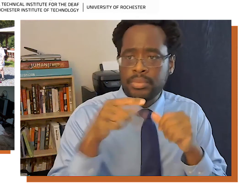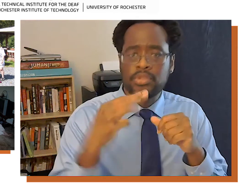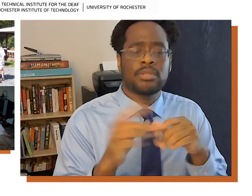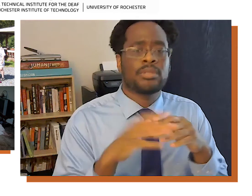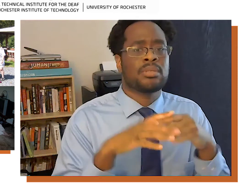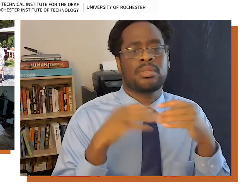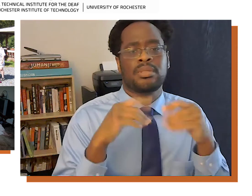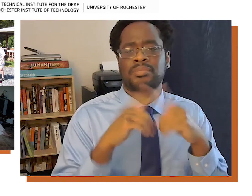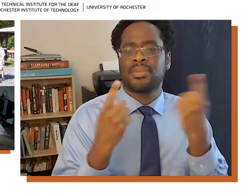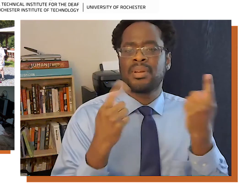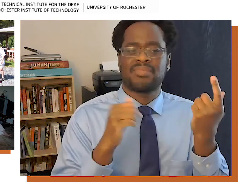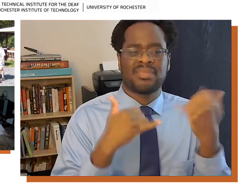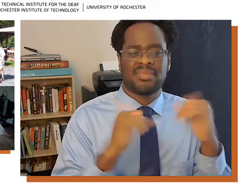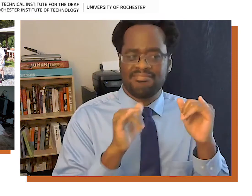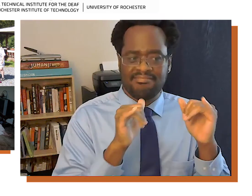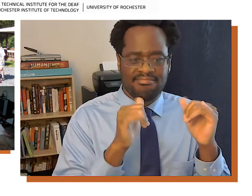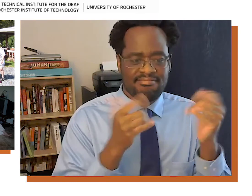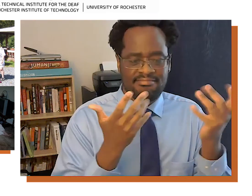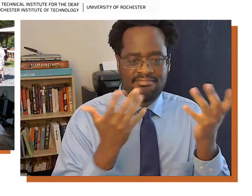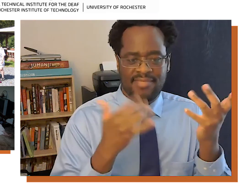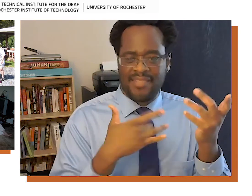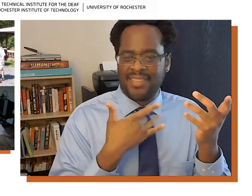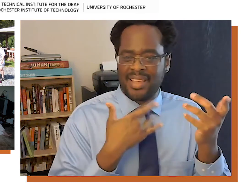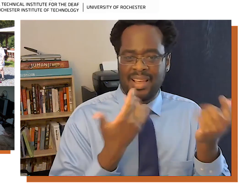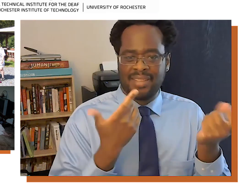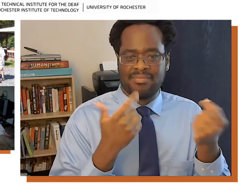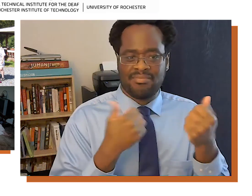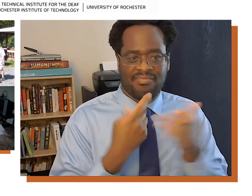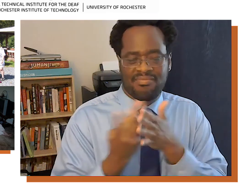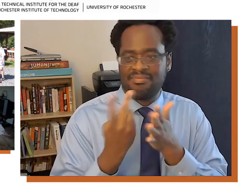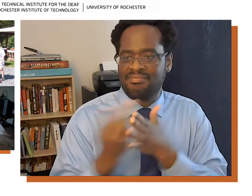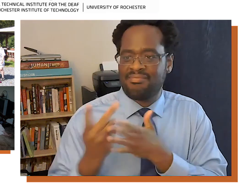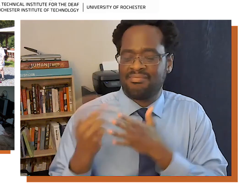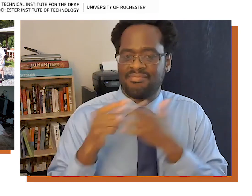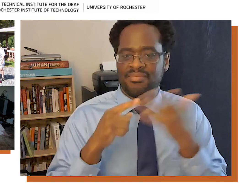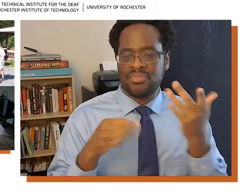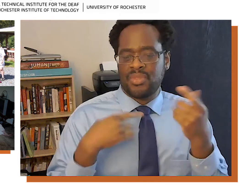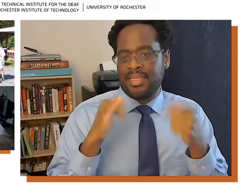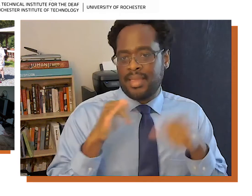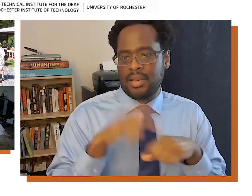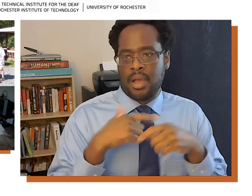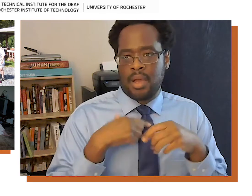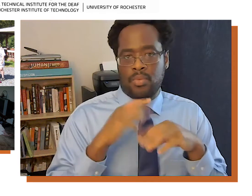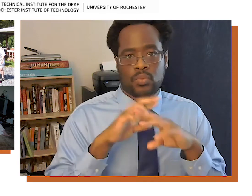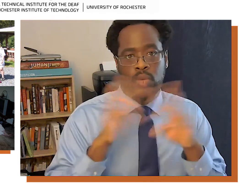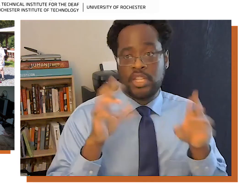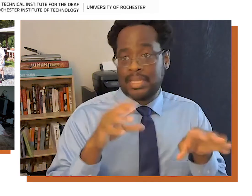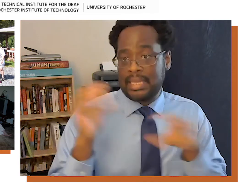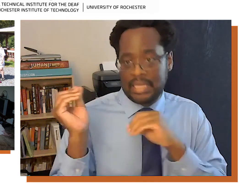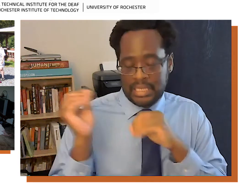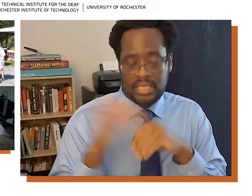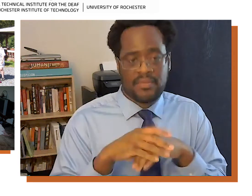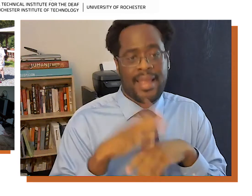I was pursuing my PhD, but I still didn't feel successful. I felt like I was failing in a lot of ways,